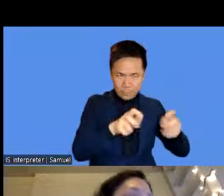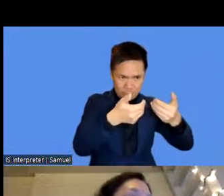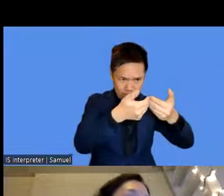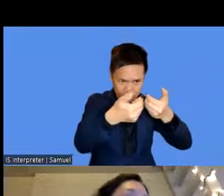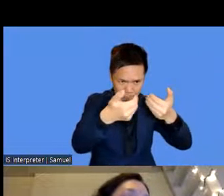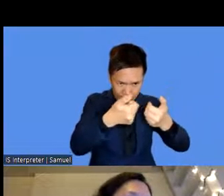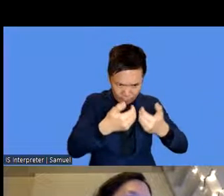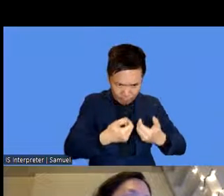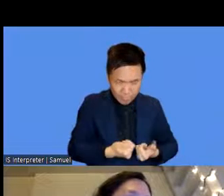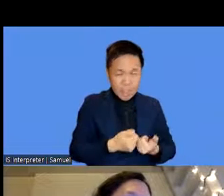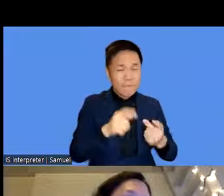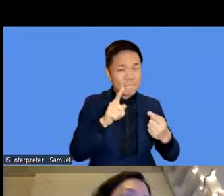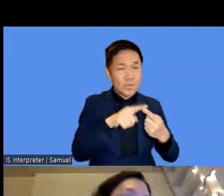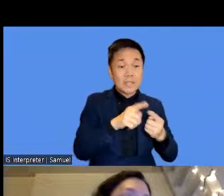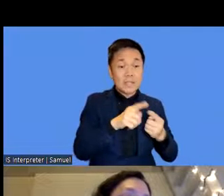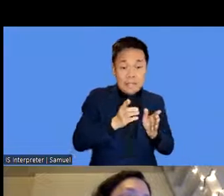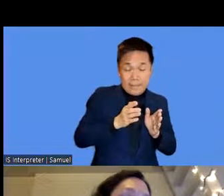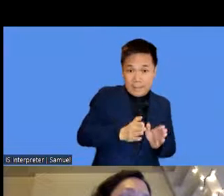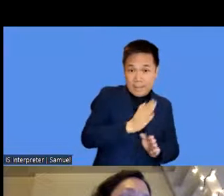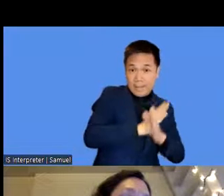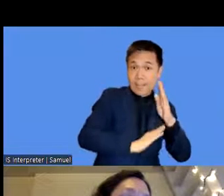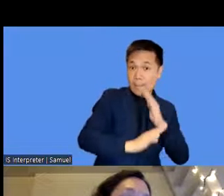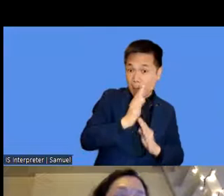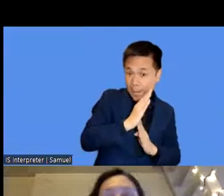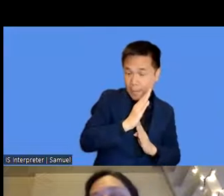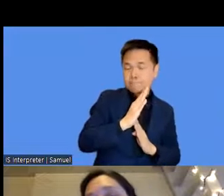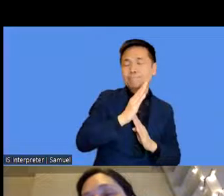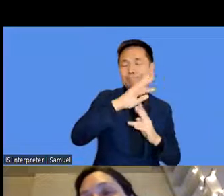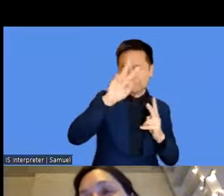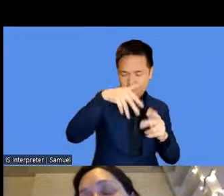And then following up last year, the report stated that persons with disabilities were